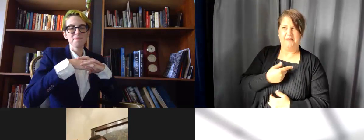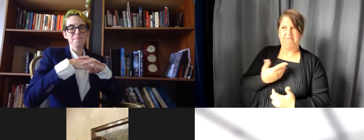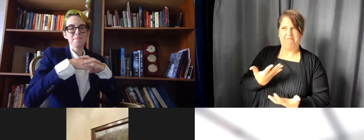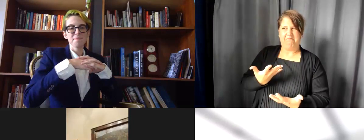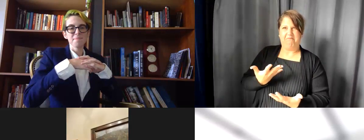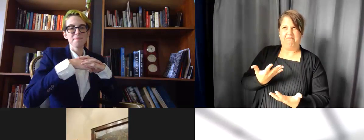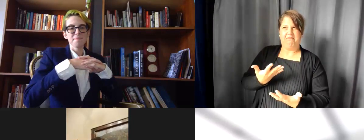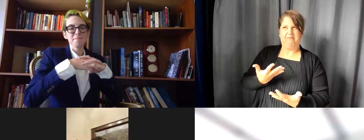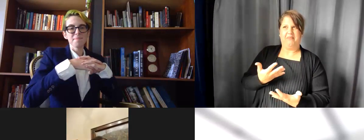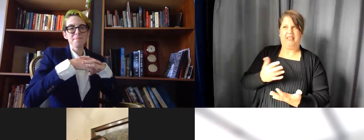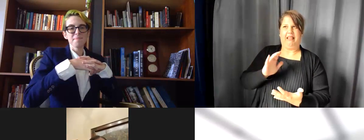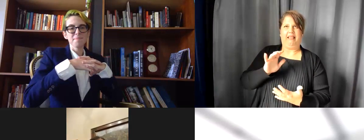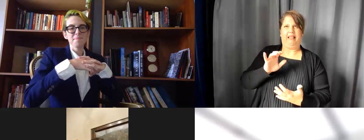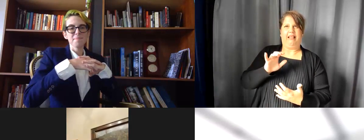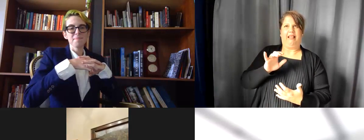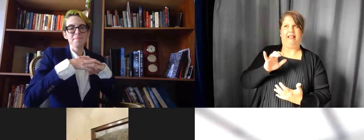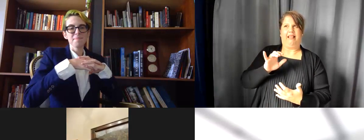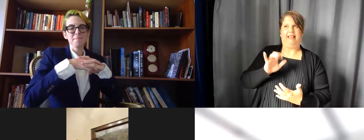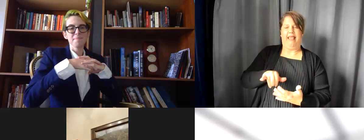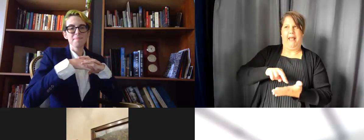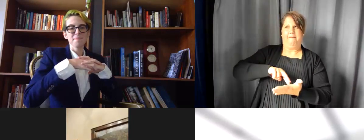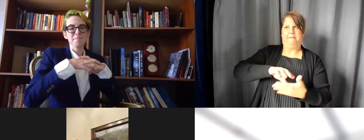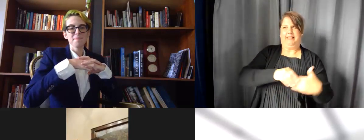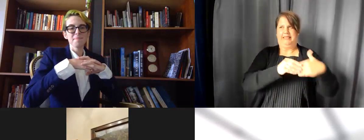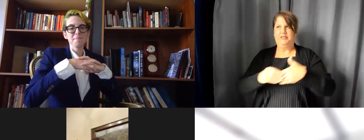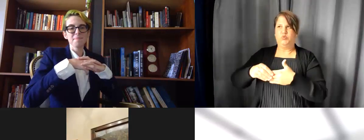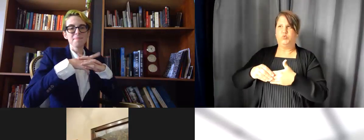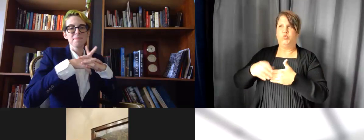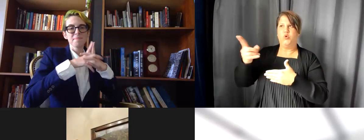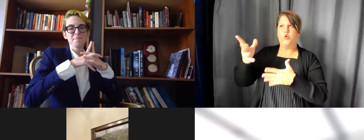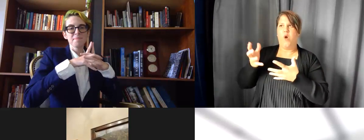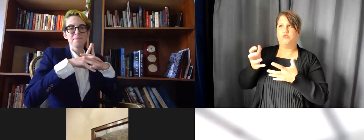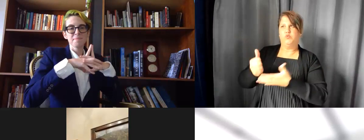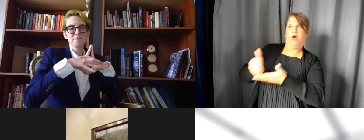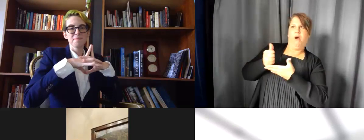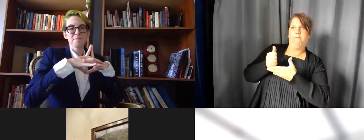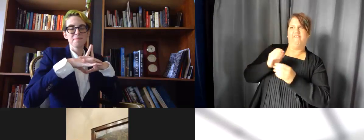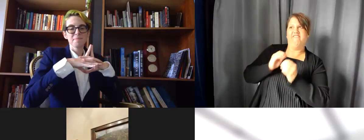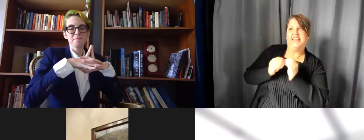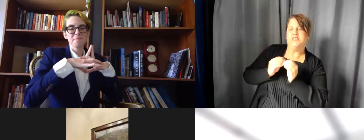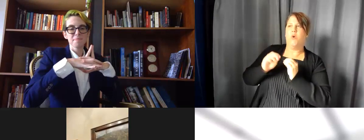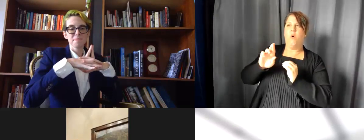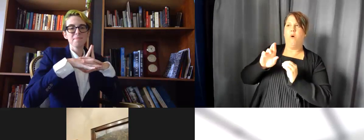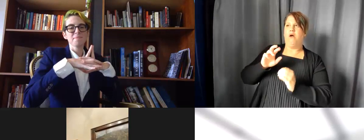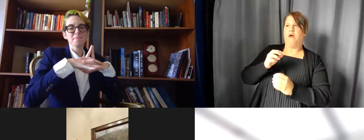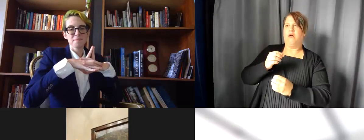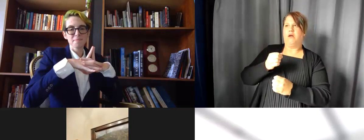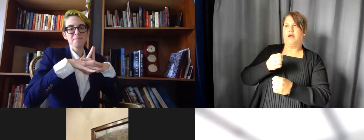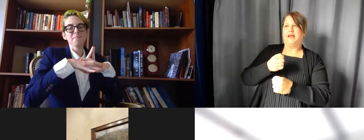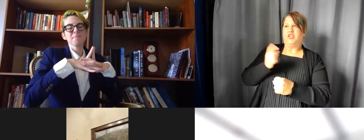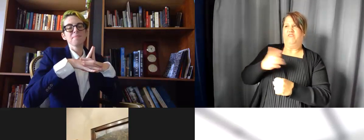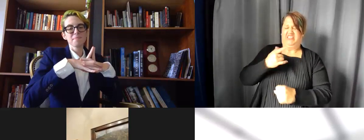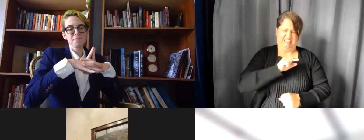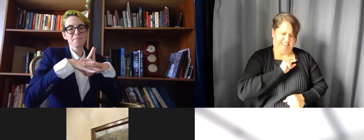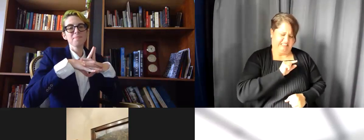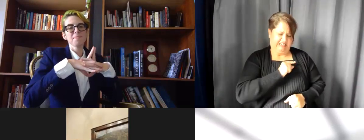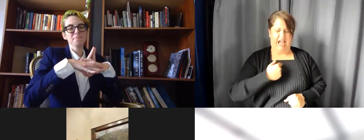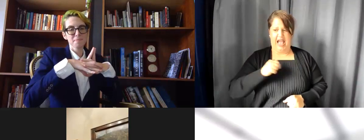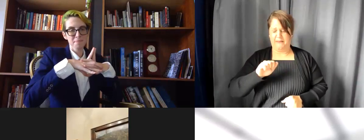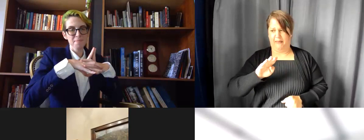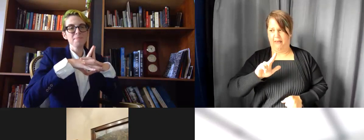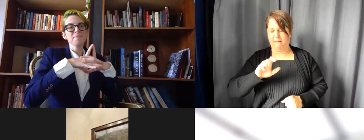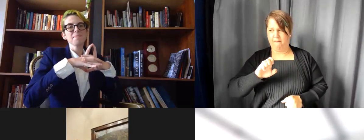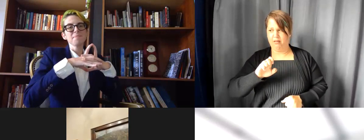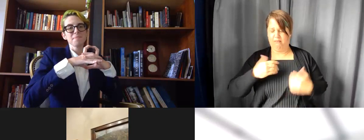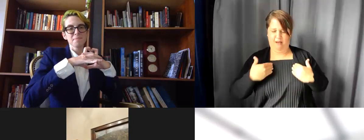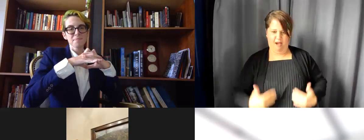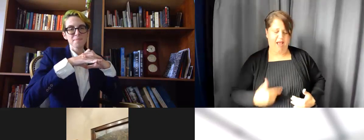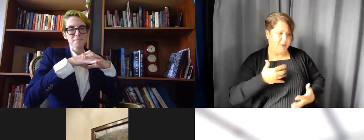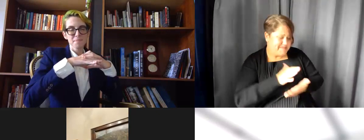Jordan Radford: you know that leads to wanting to relieve that that that guilt of being an able body person by being nice and and helping us, and all of that like.